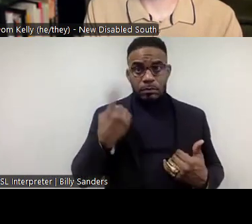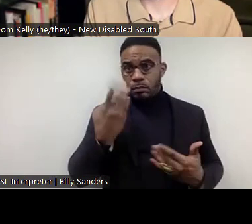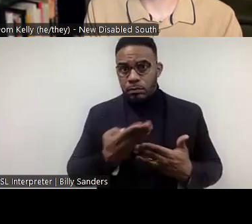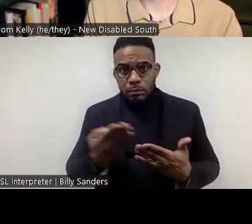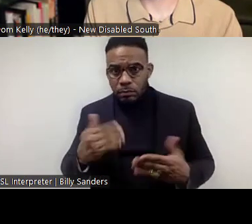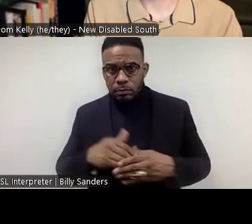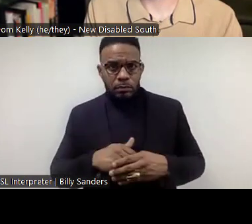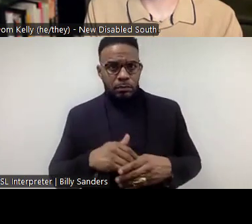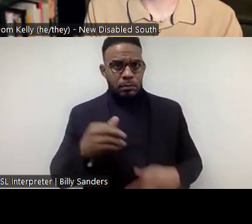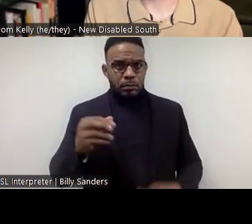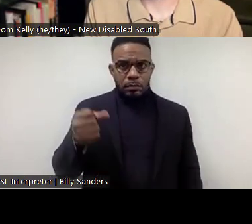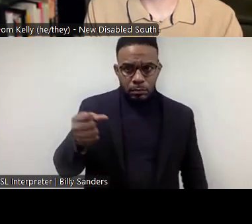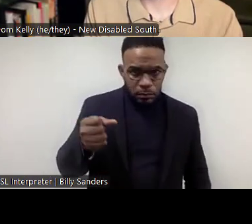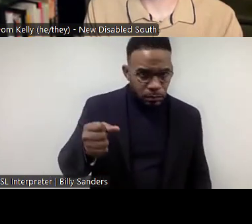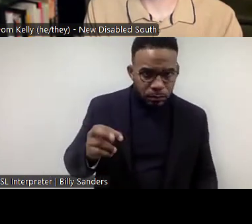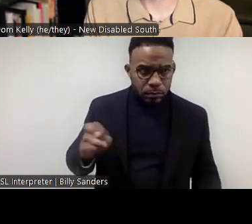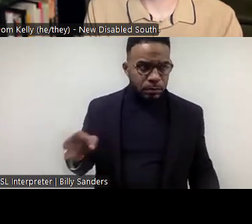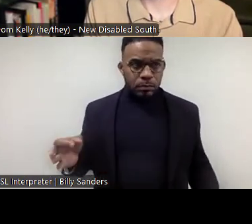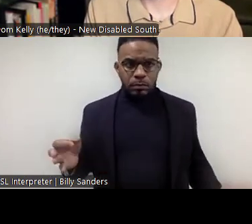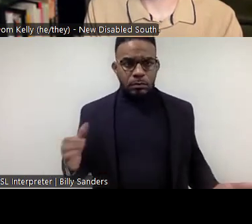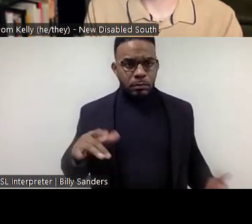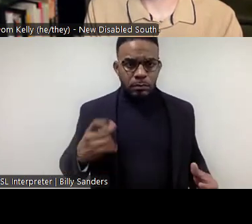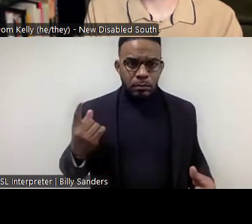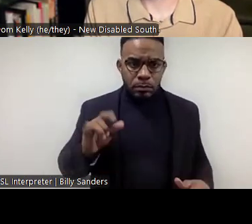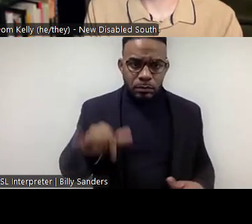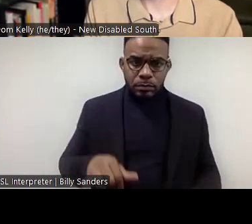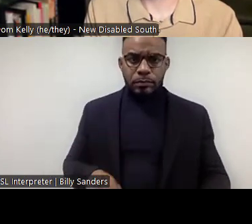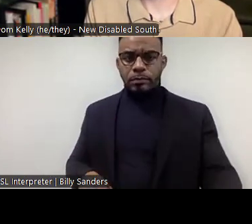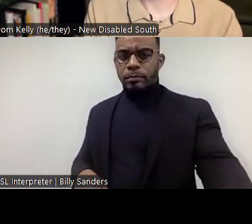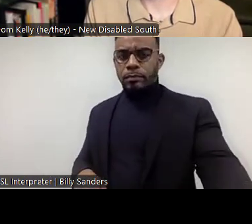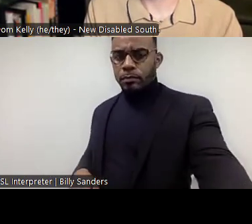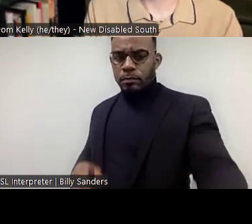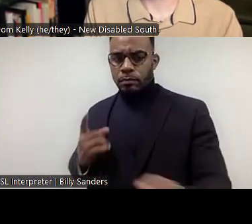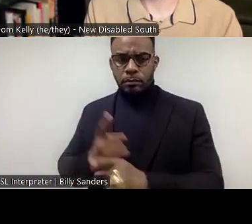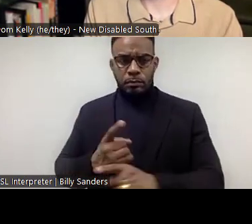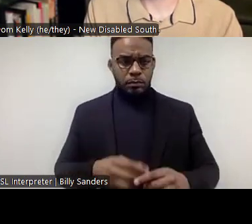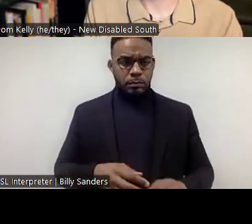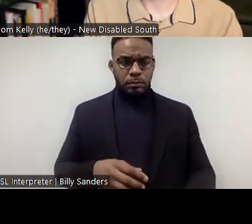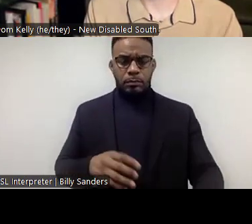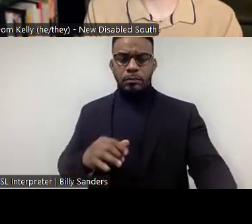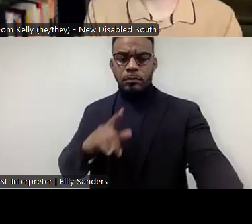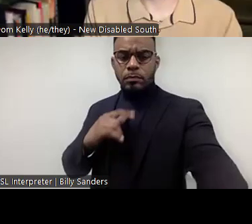meet someone's basic needs. Literally if somebody only has one thing in their refrigerator, we've got to do